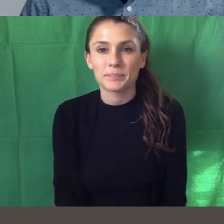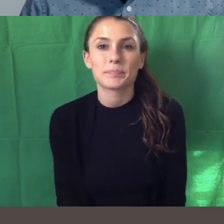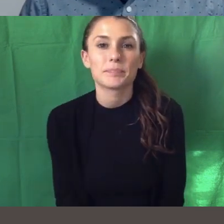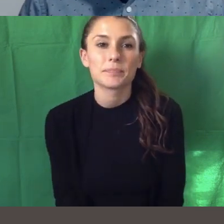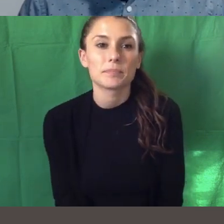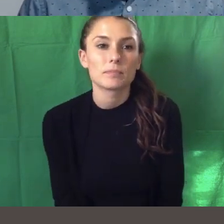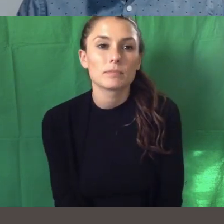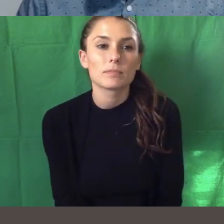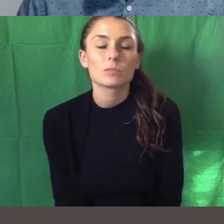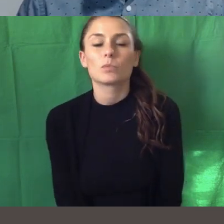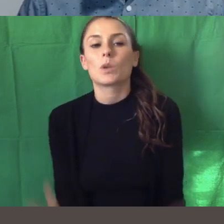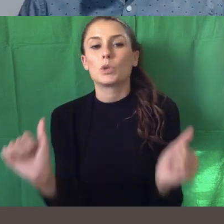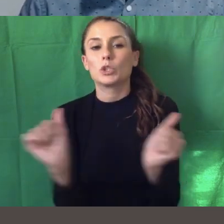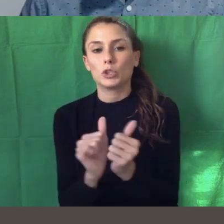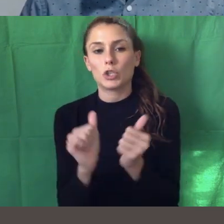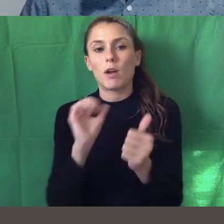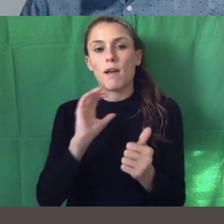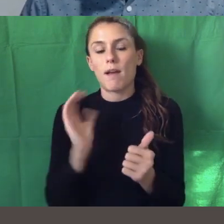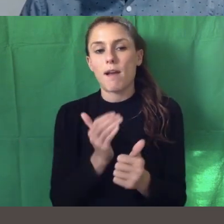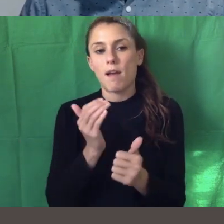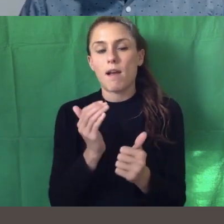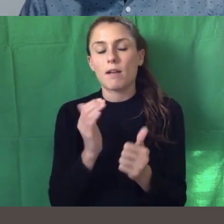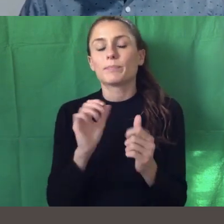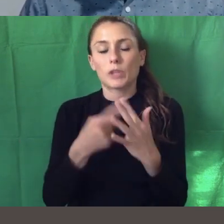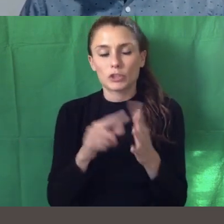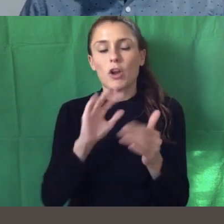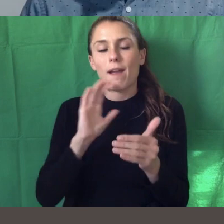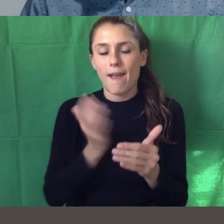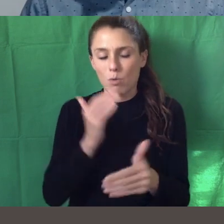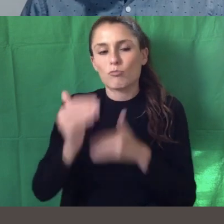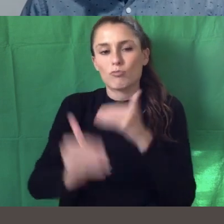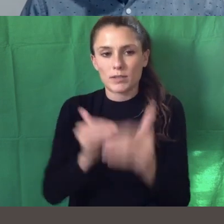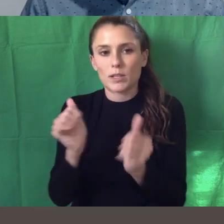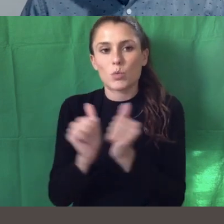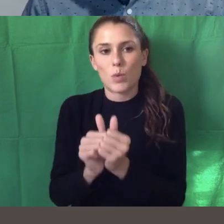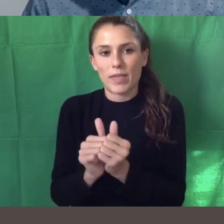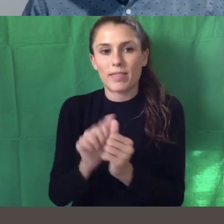So we'll start our process of looking in Python's grammar with the assignment rule.